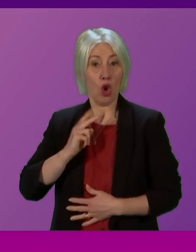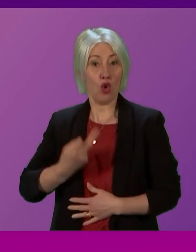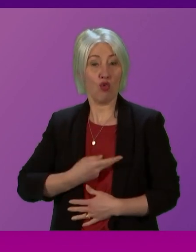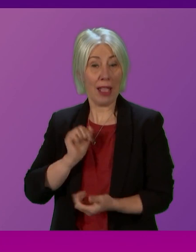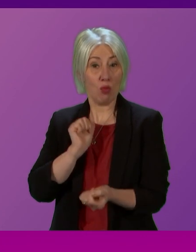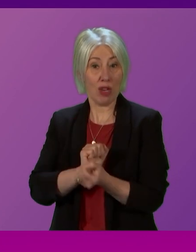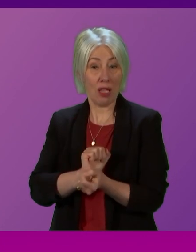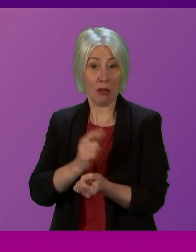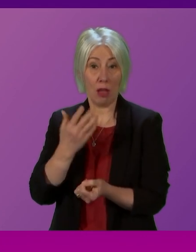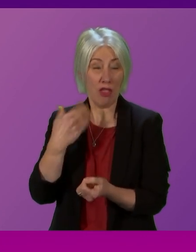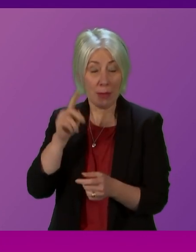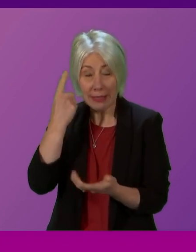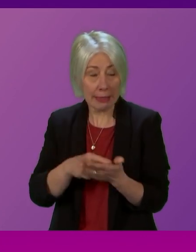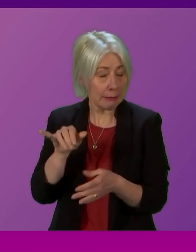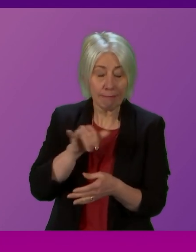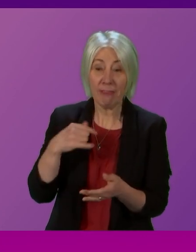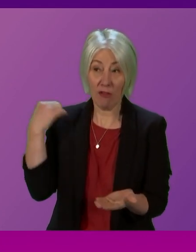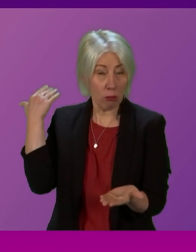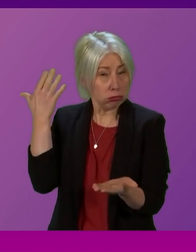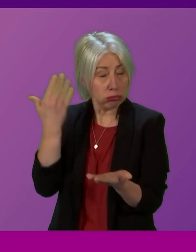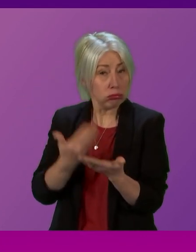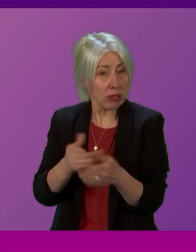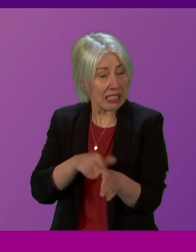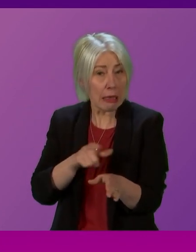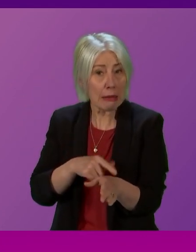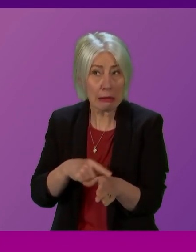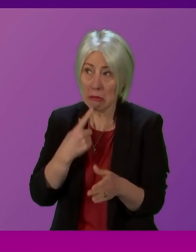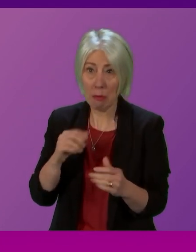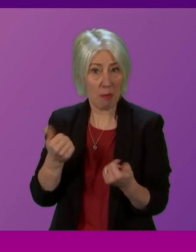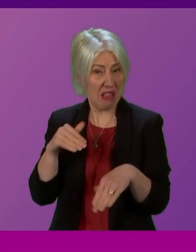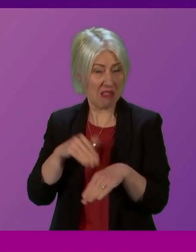for many years, and indeed it has been doing that effectively and safely.